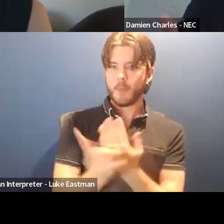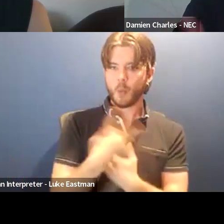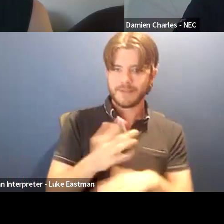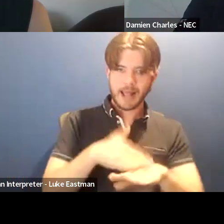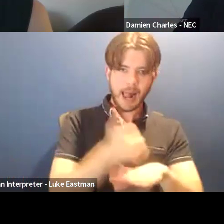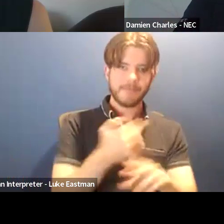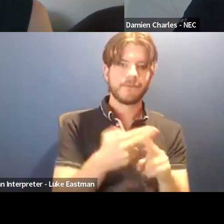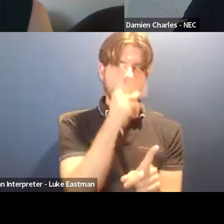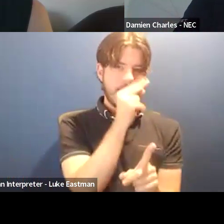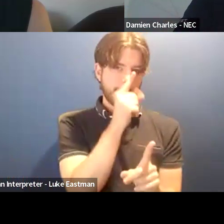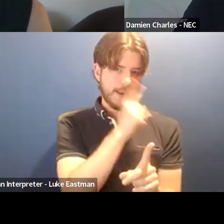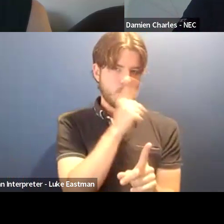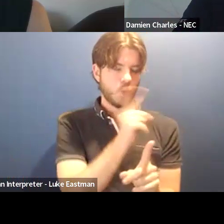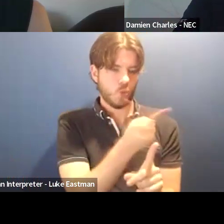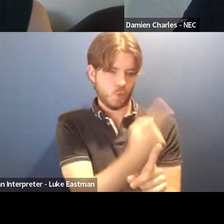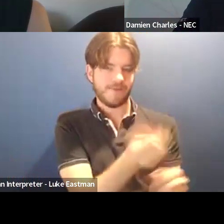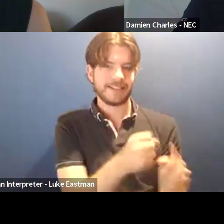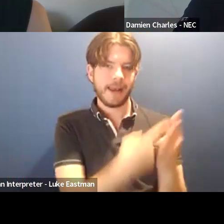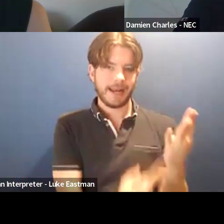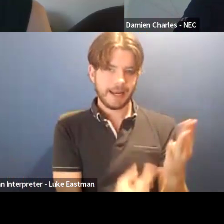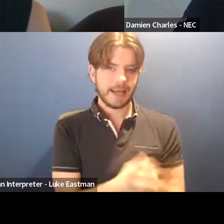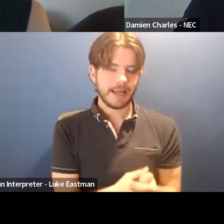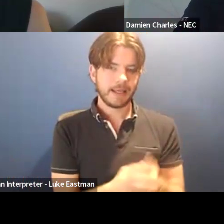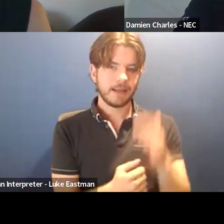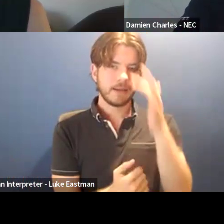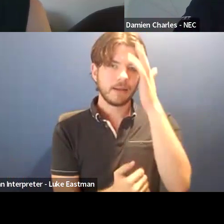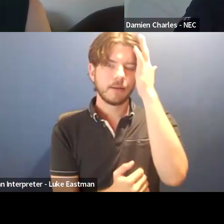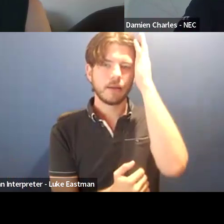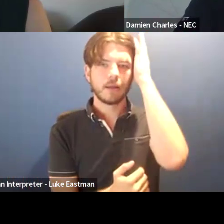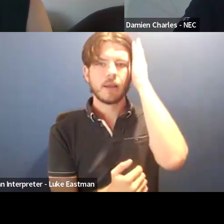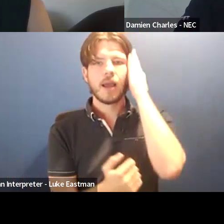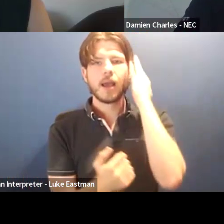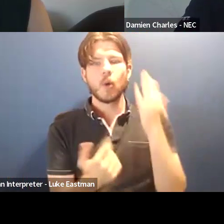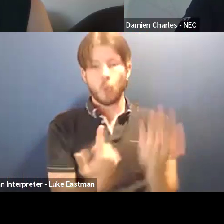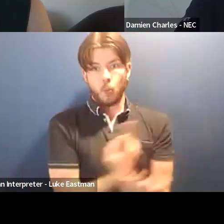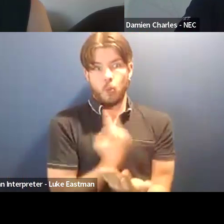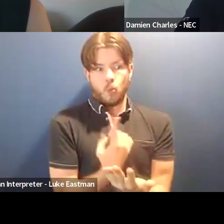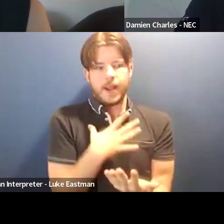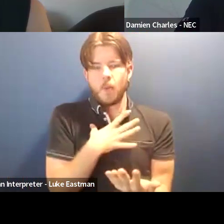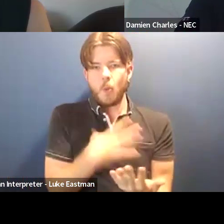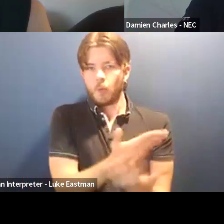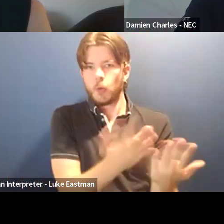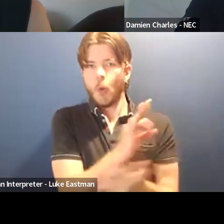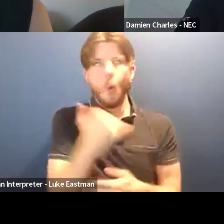young people facing disabilities is to not necessarily always have to go